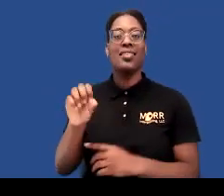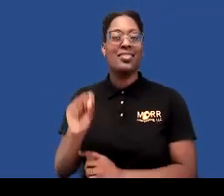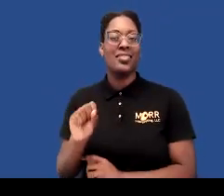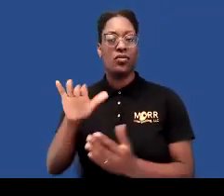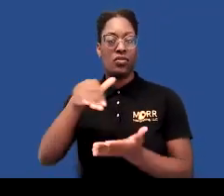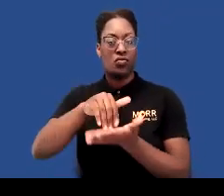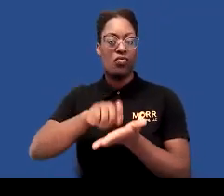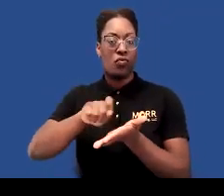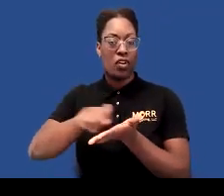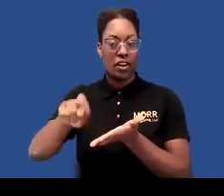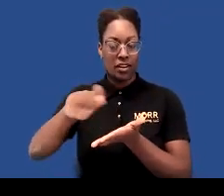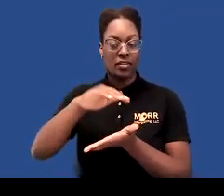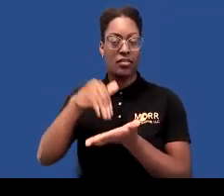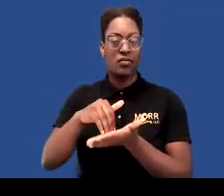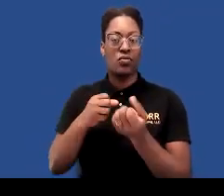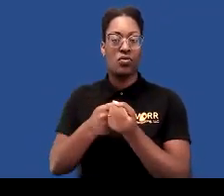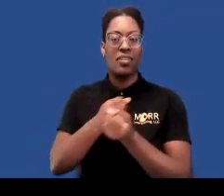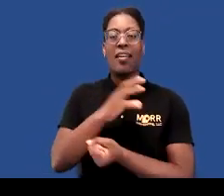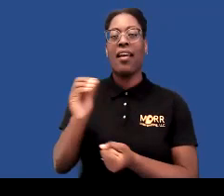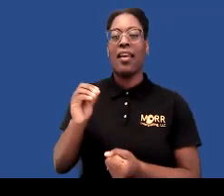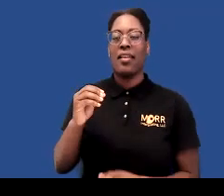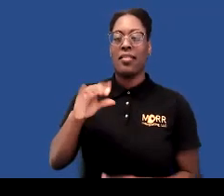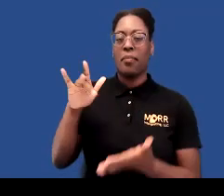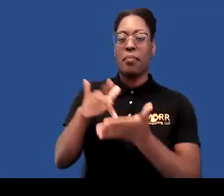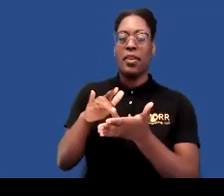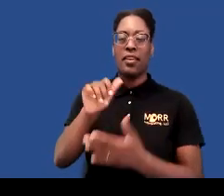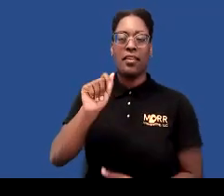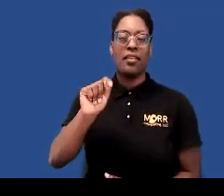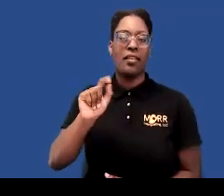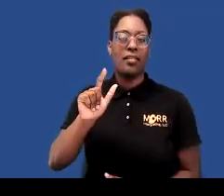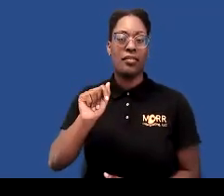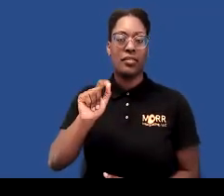and the Mid Atlantic Writing Center Association. Finally, he will serve as a co-chair